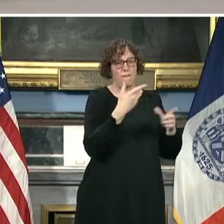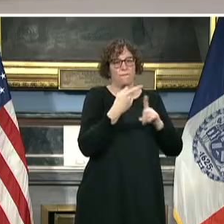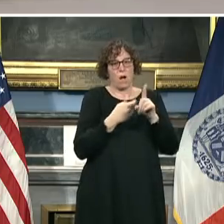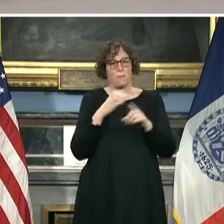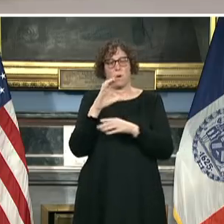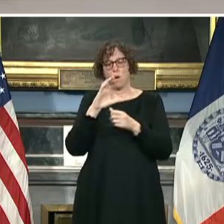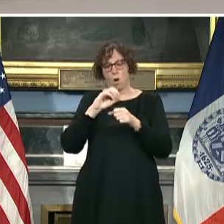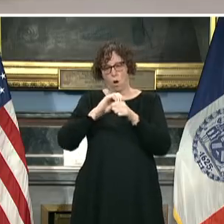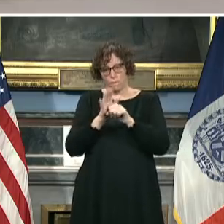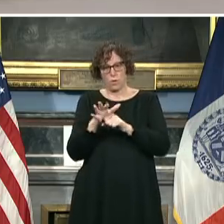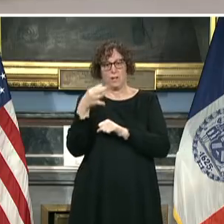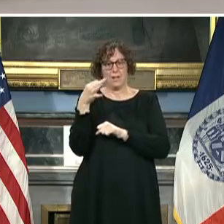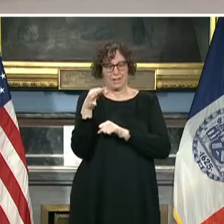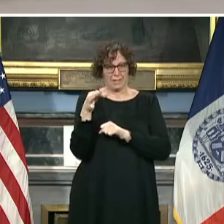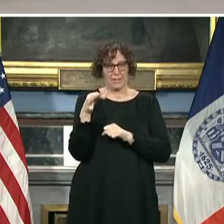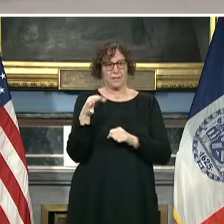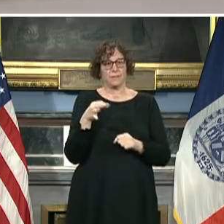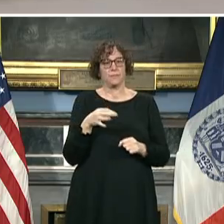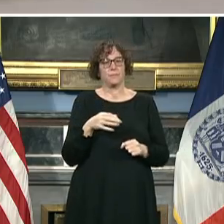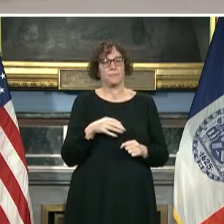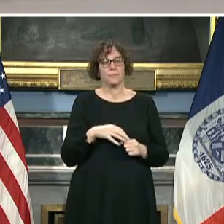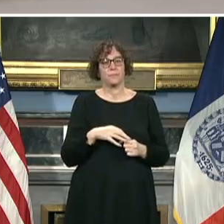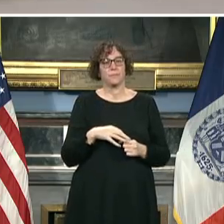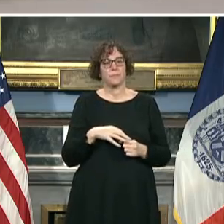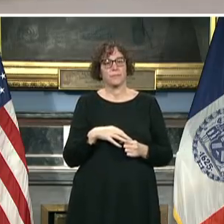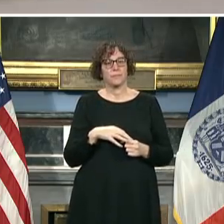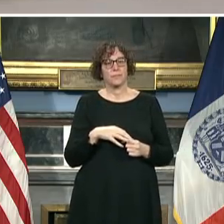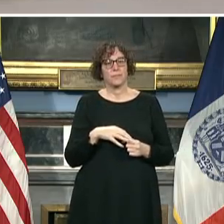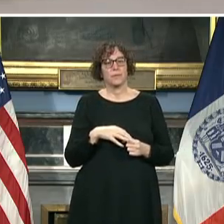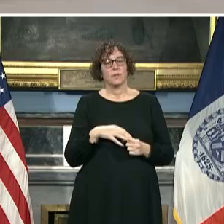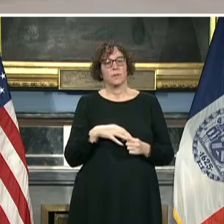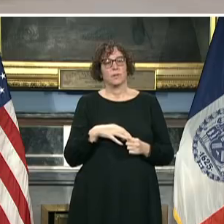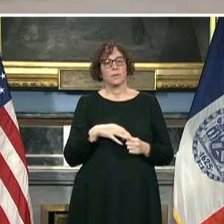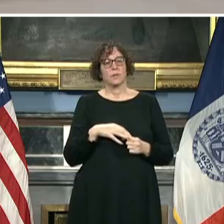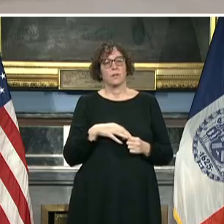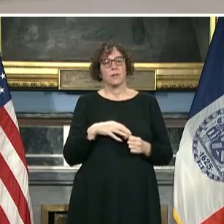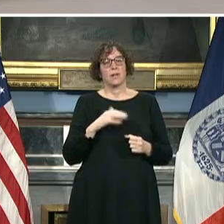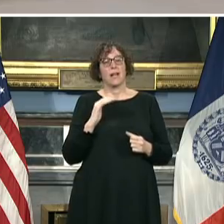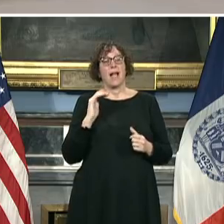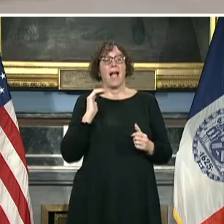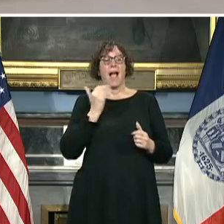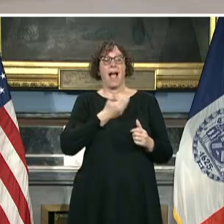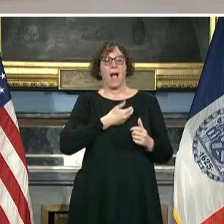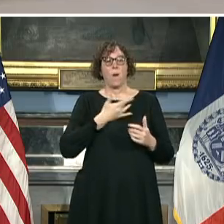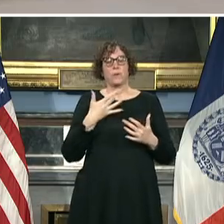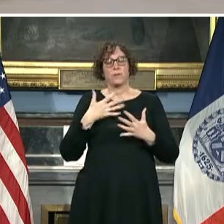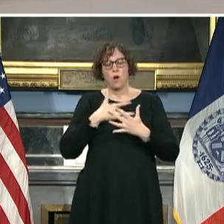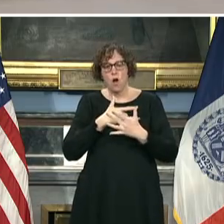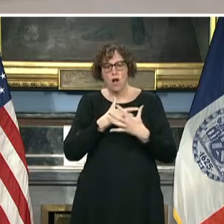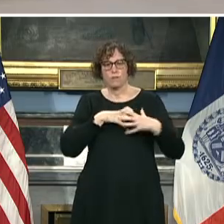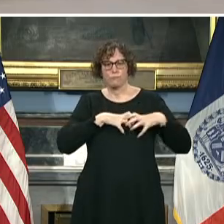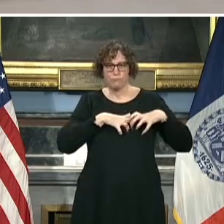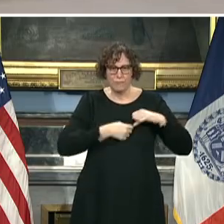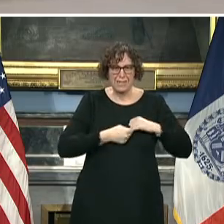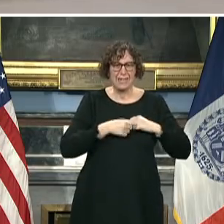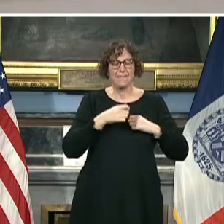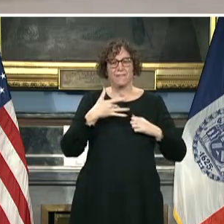YORKERS THAT HAVE DIED BECAUSEOF COVID-19 AND TO